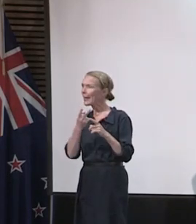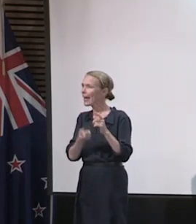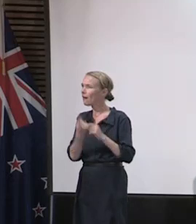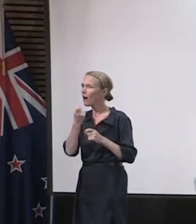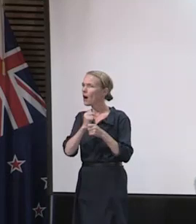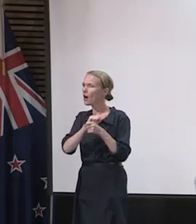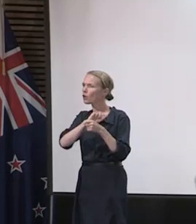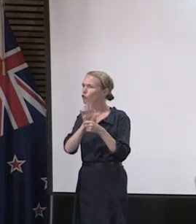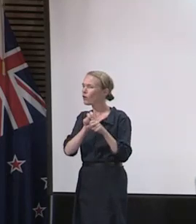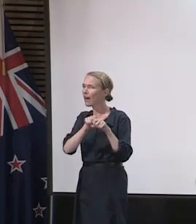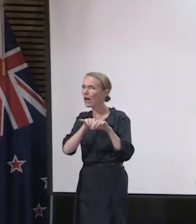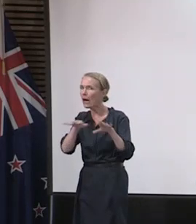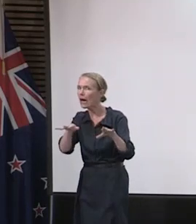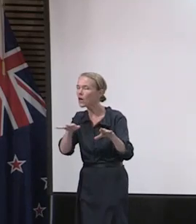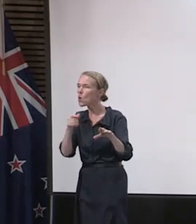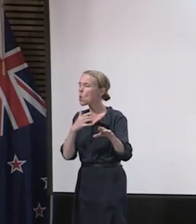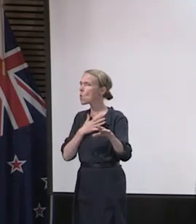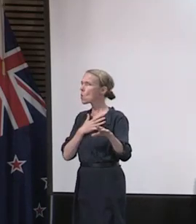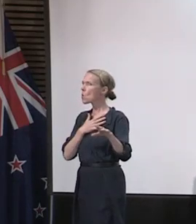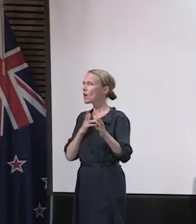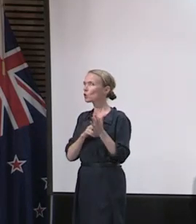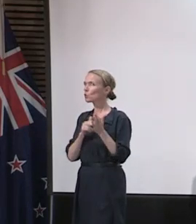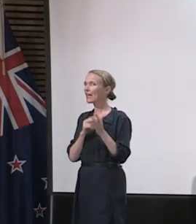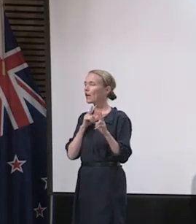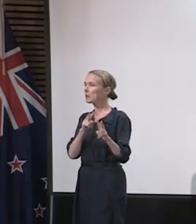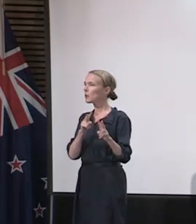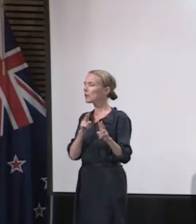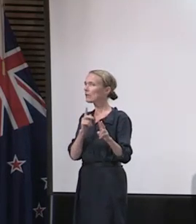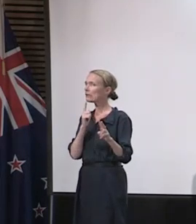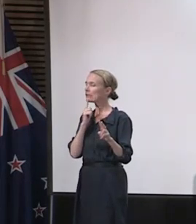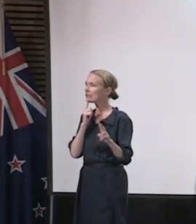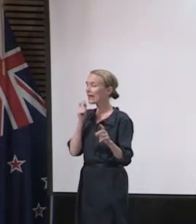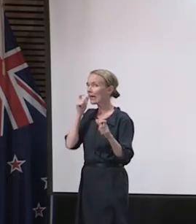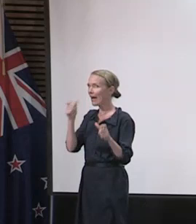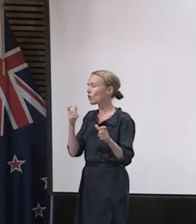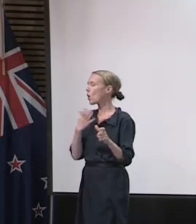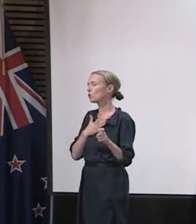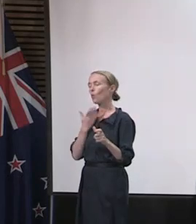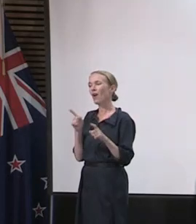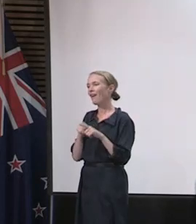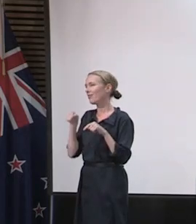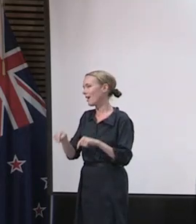That is a warning shot to us. We do need to be careful. No-one wants to go backwards.